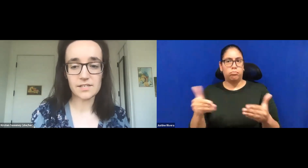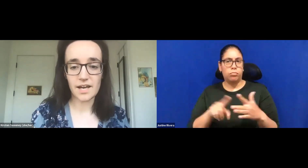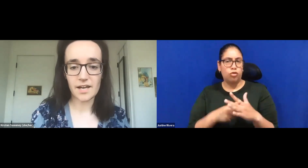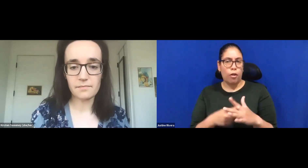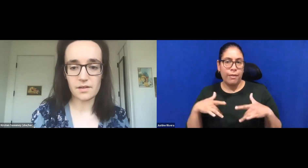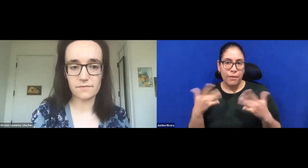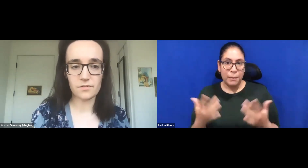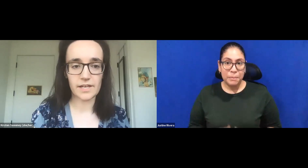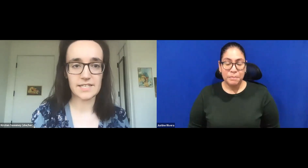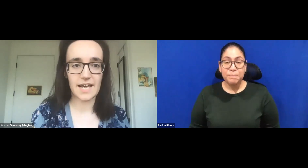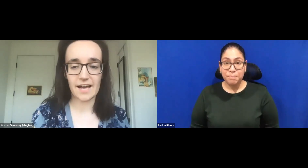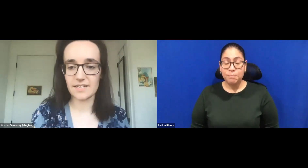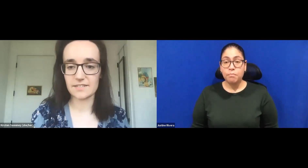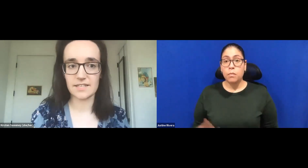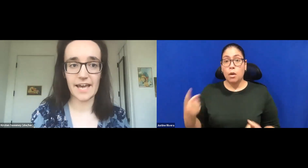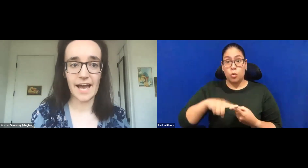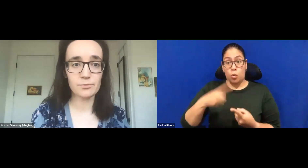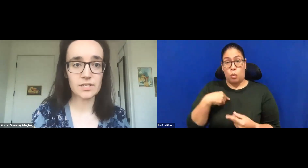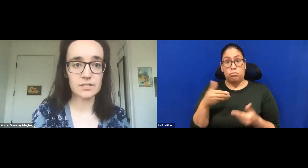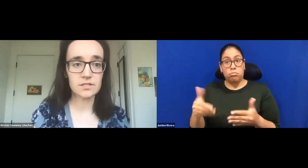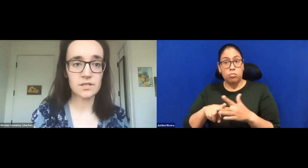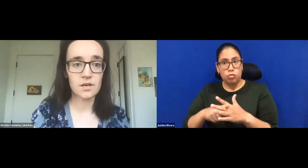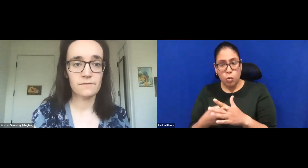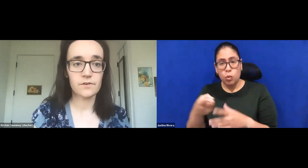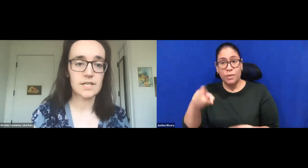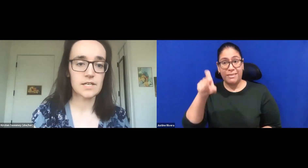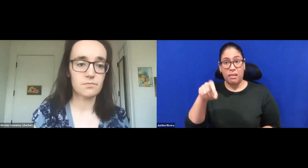meantime, if you'd like to access the captions for today's